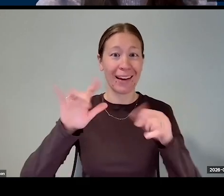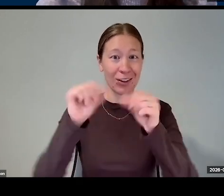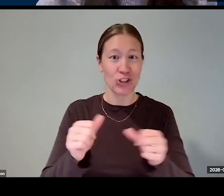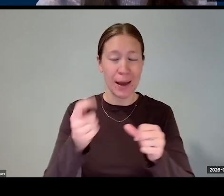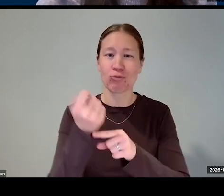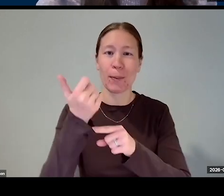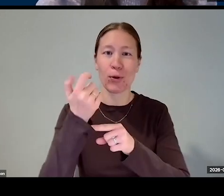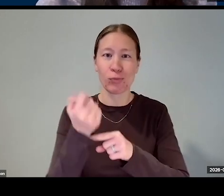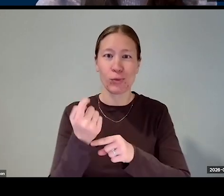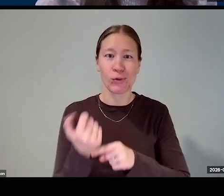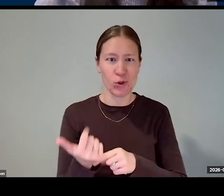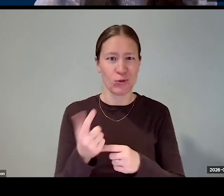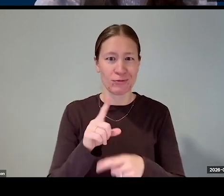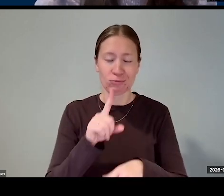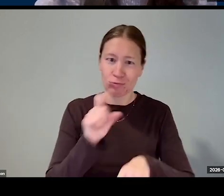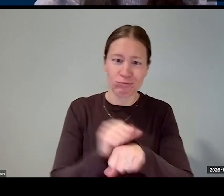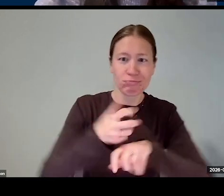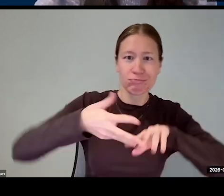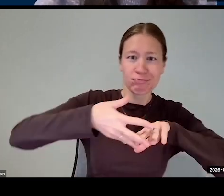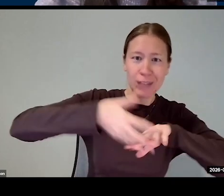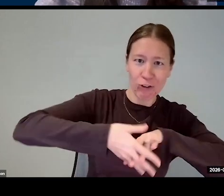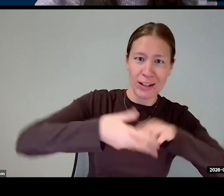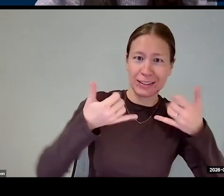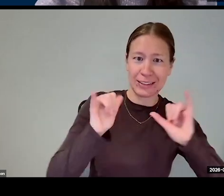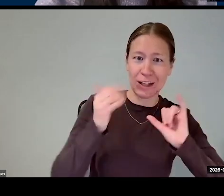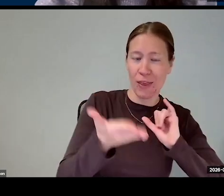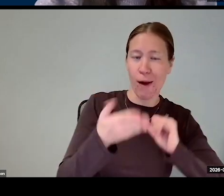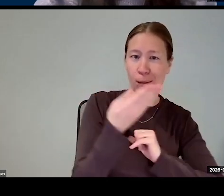and the actual rectangle's part of the slide itself.